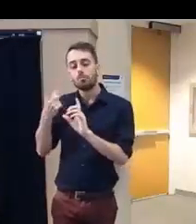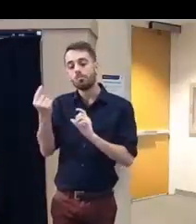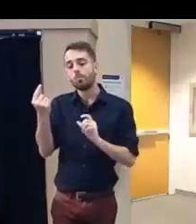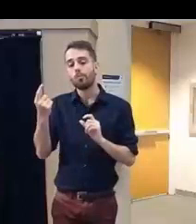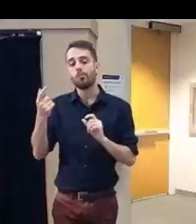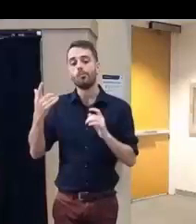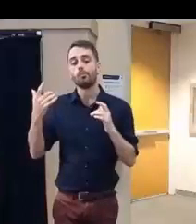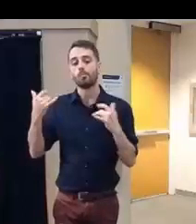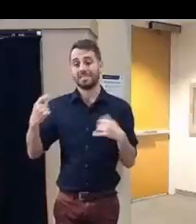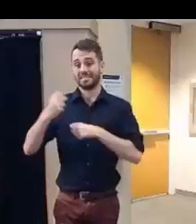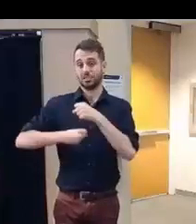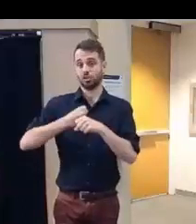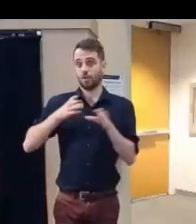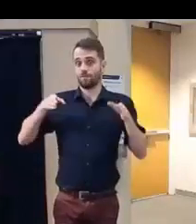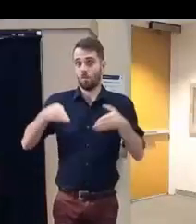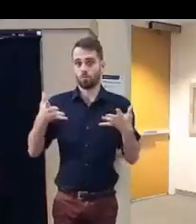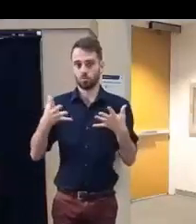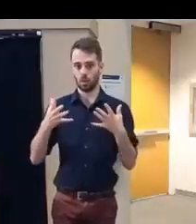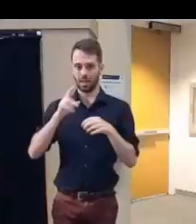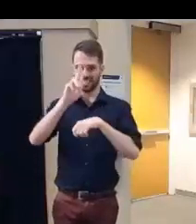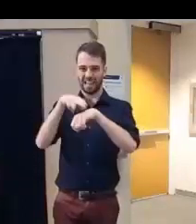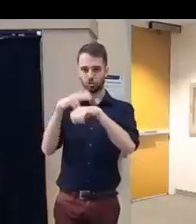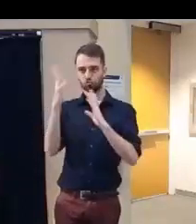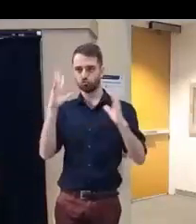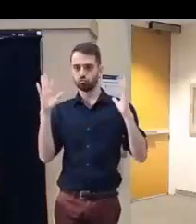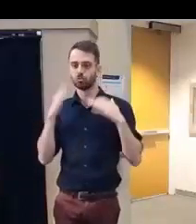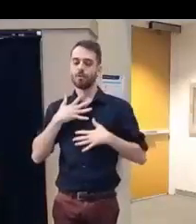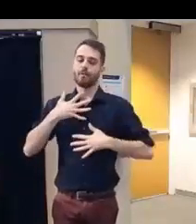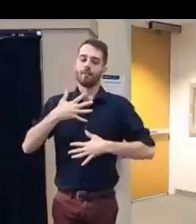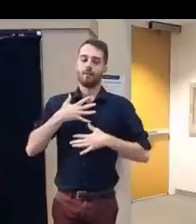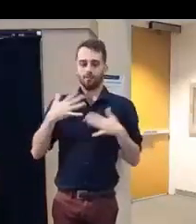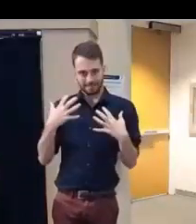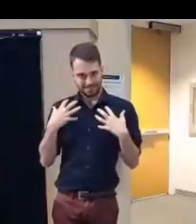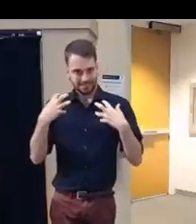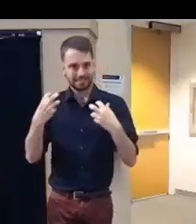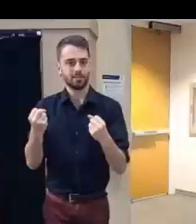um and then um we do a brief uh debrief at the end where again individuals share